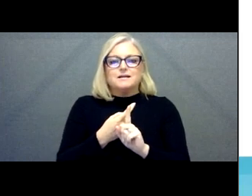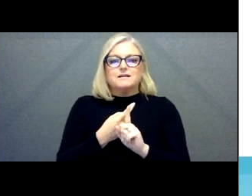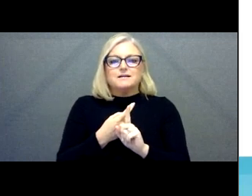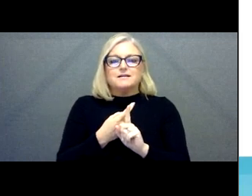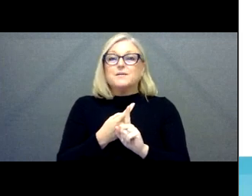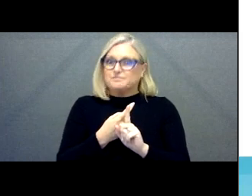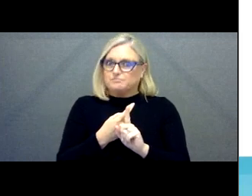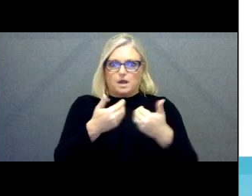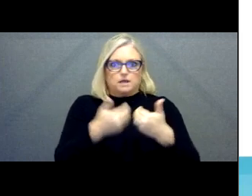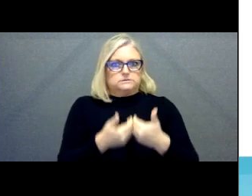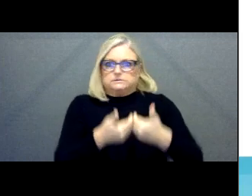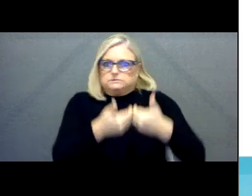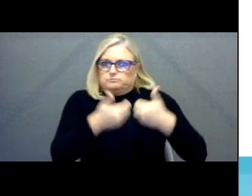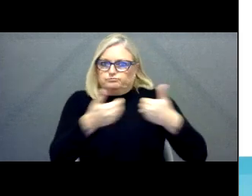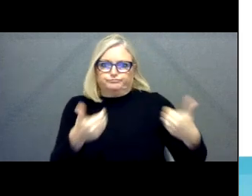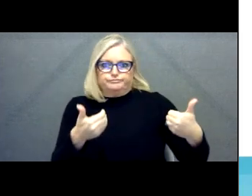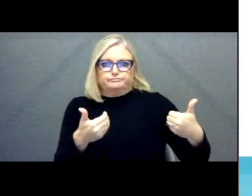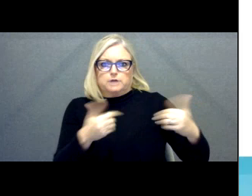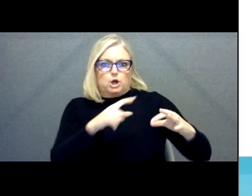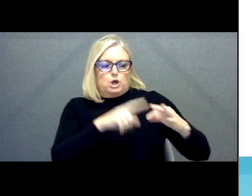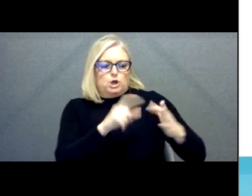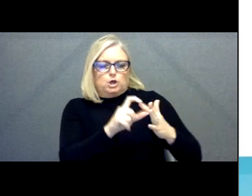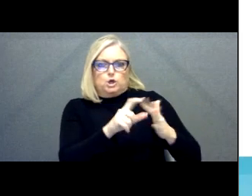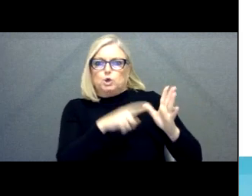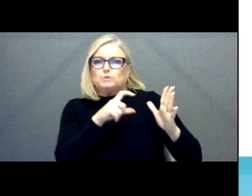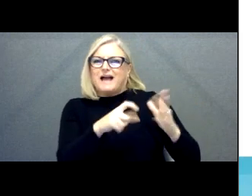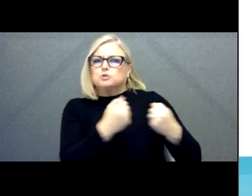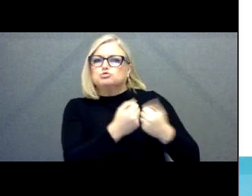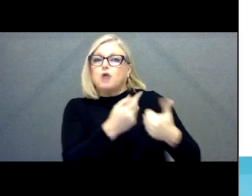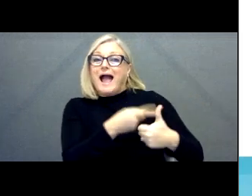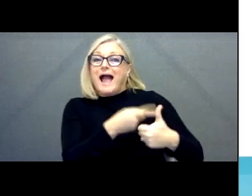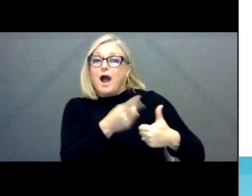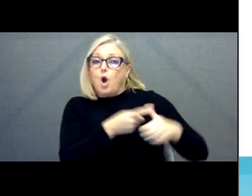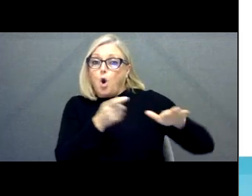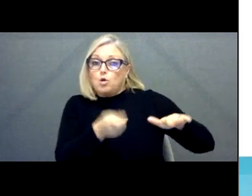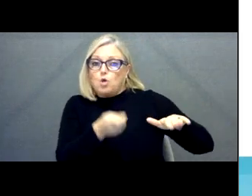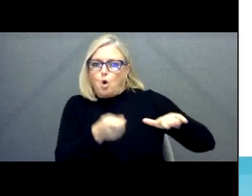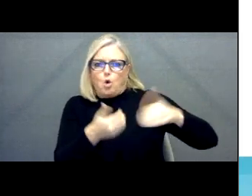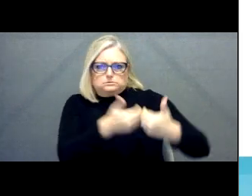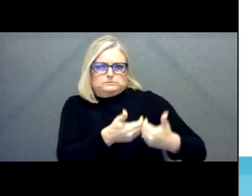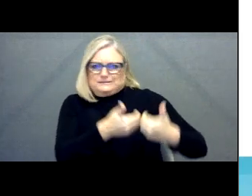to um to QDAC that that um Penny's just talked about it's um it's got similarities in that